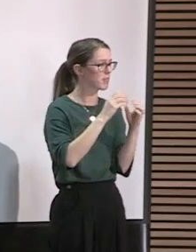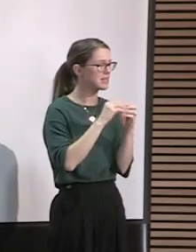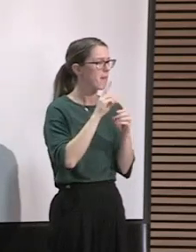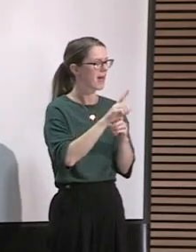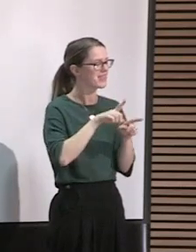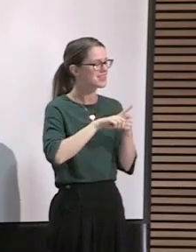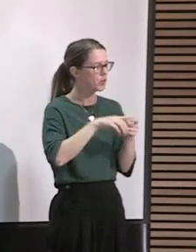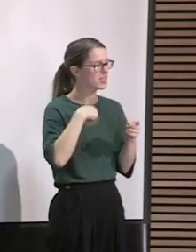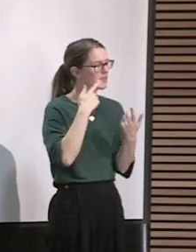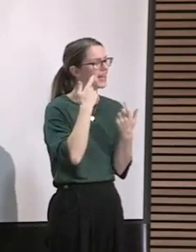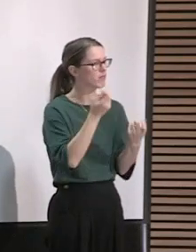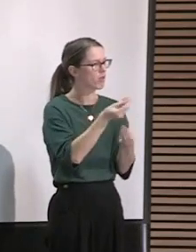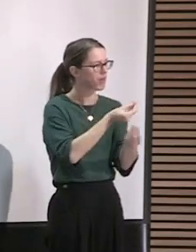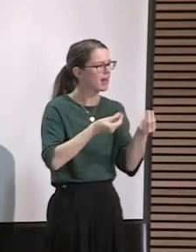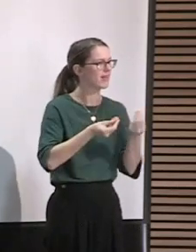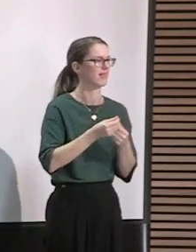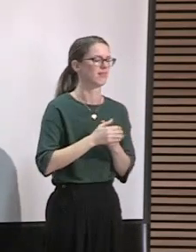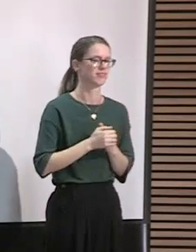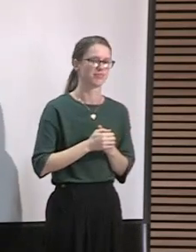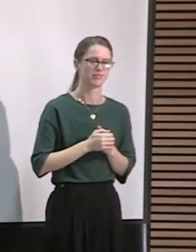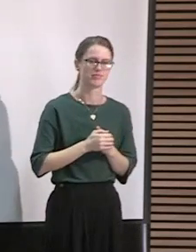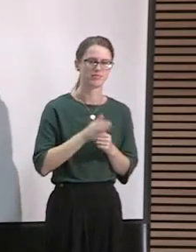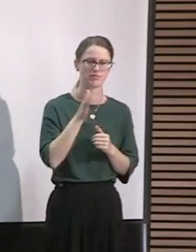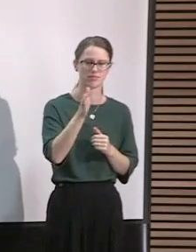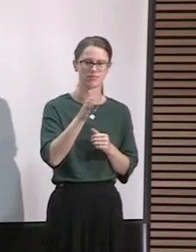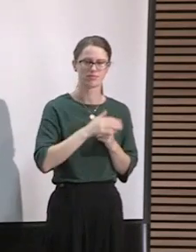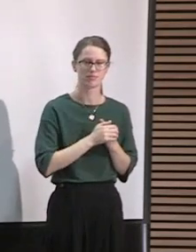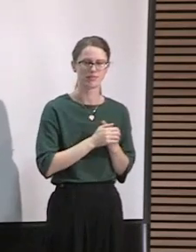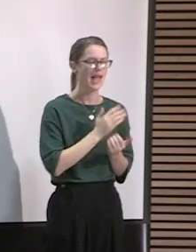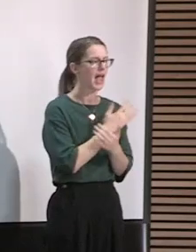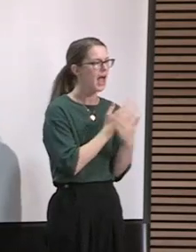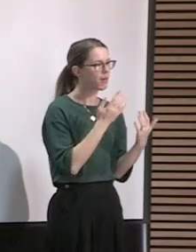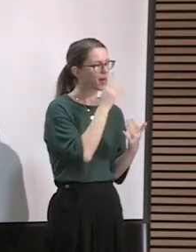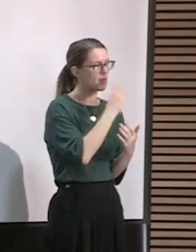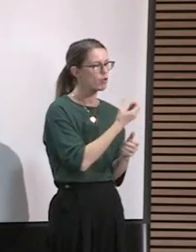been putting significant increases in funding into DHBs, but they still need to